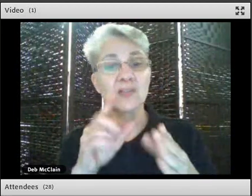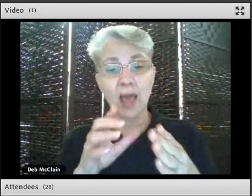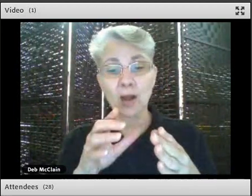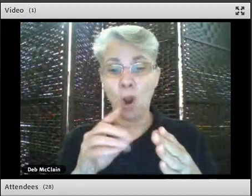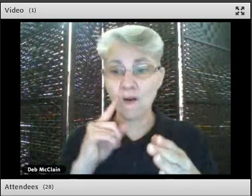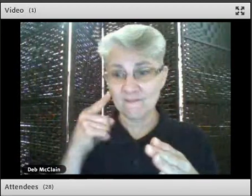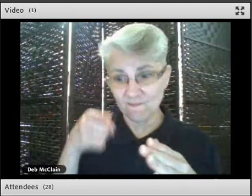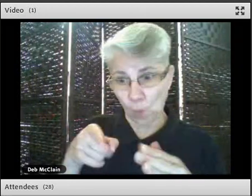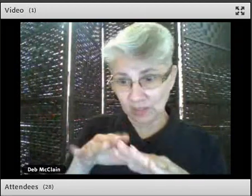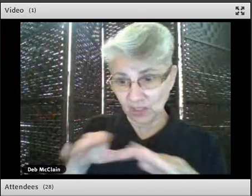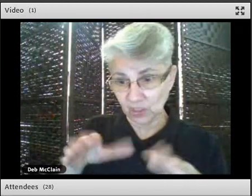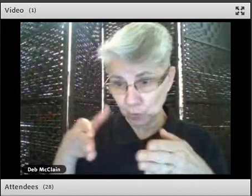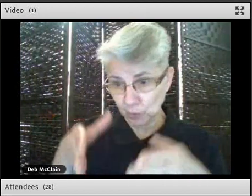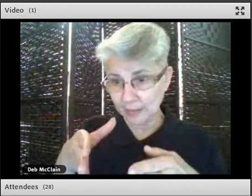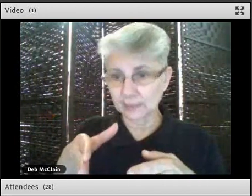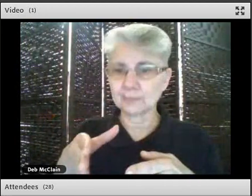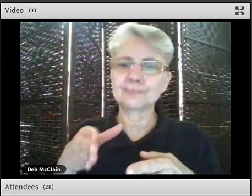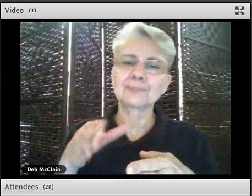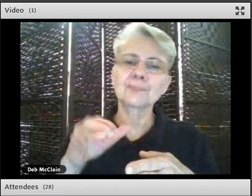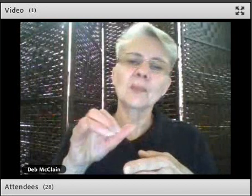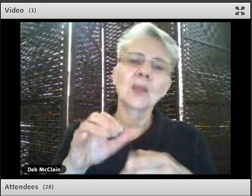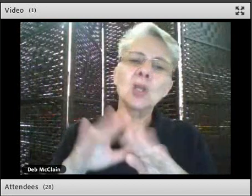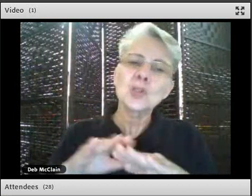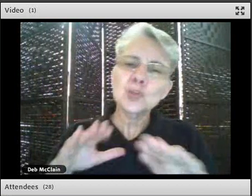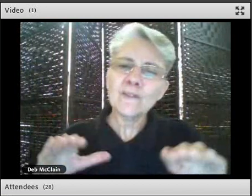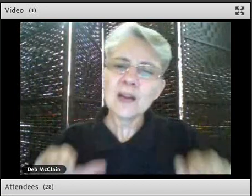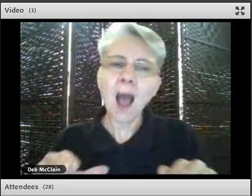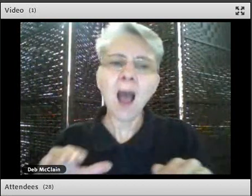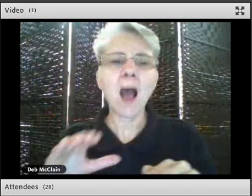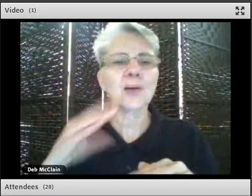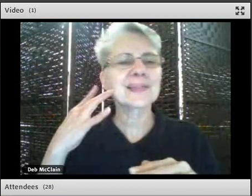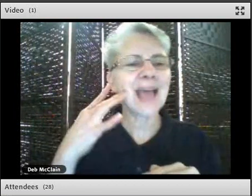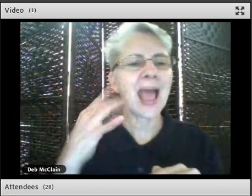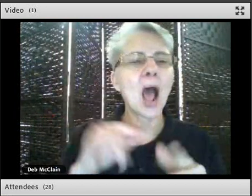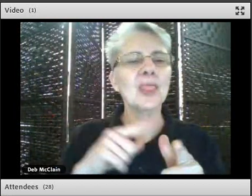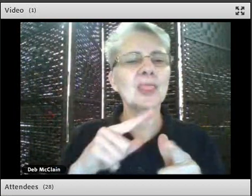according to the Library of Congress, to supply intended audience.